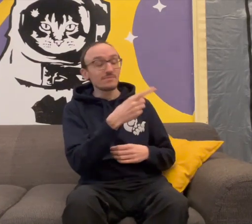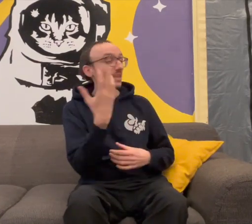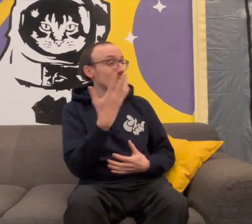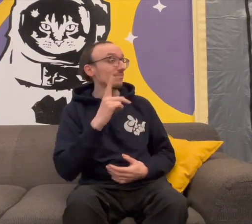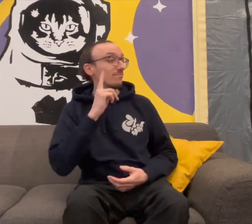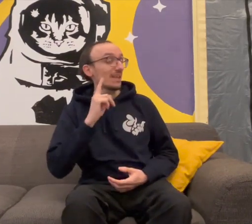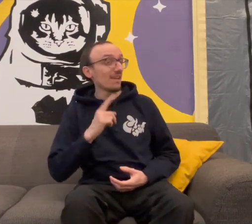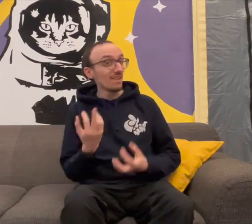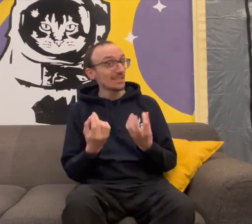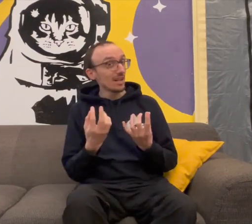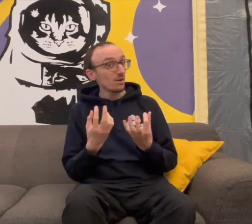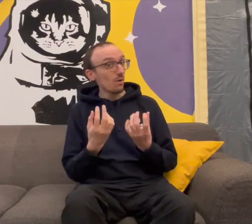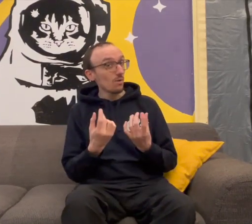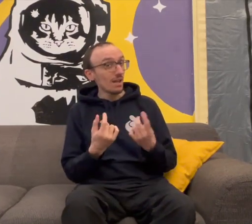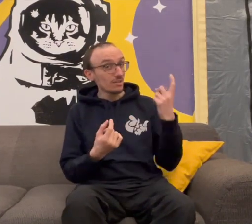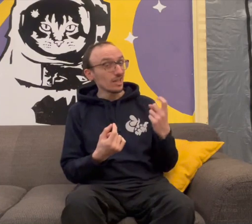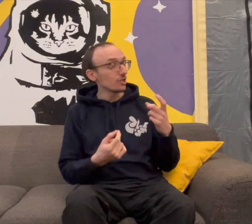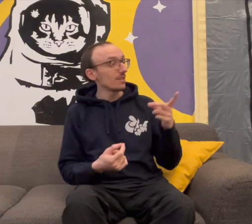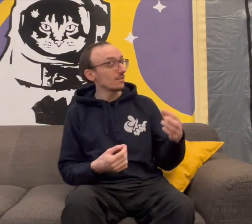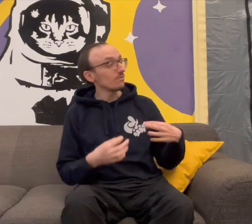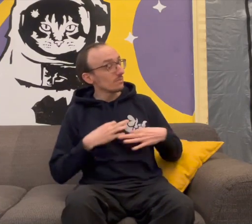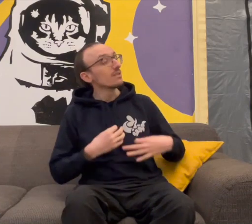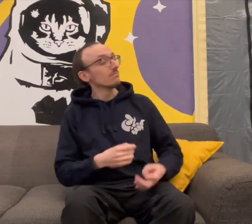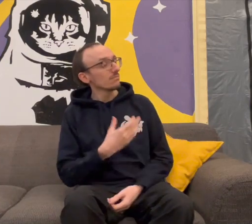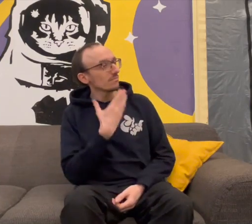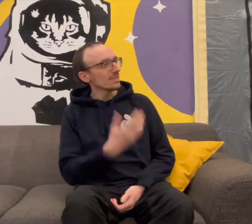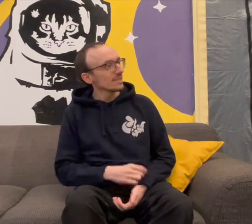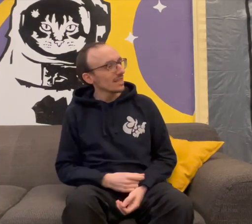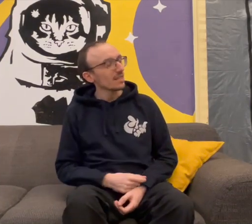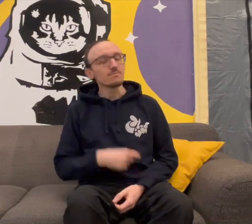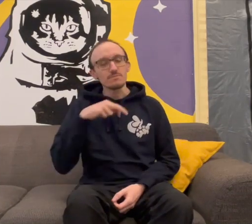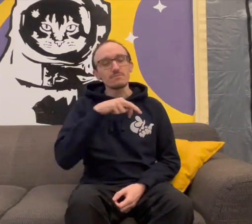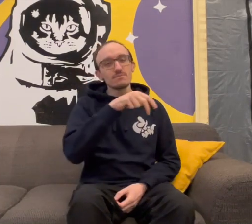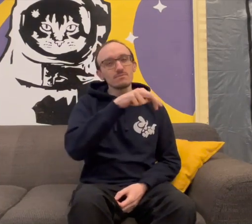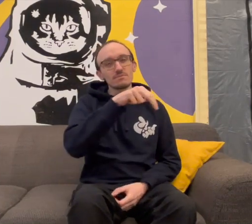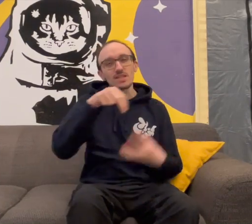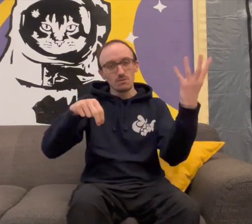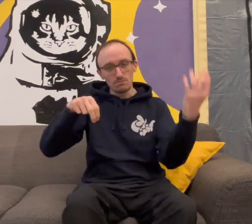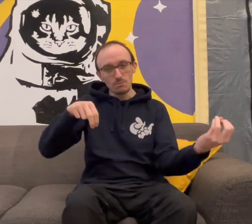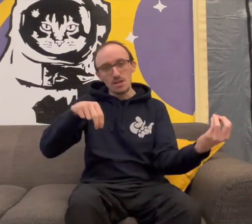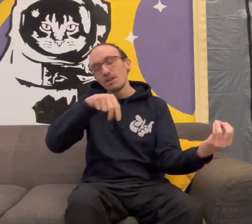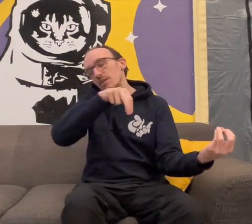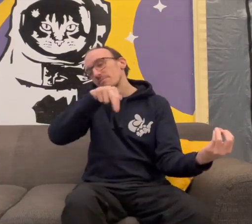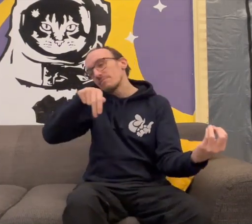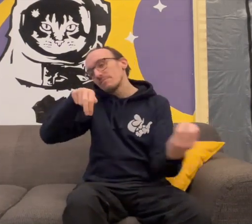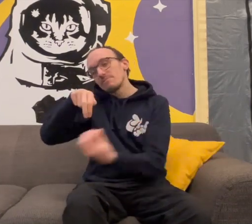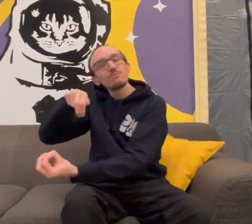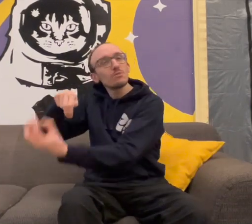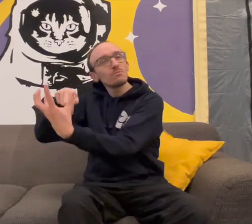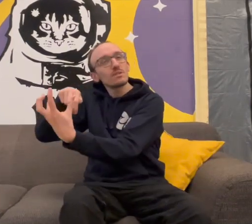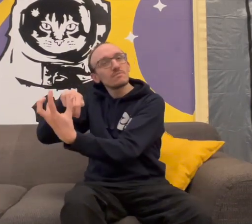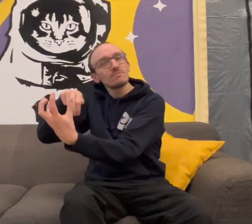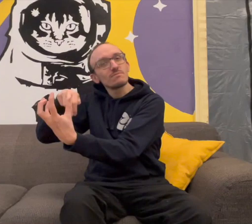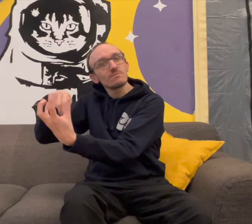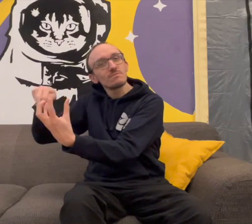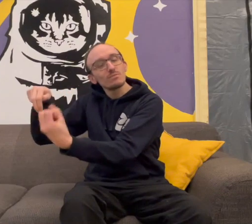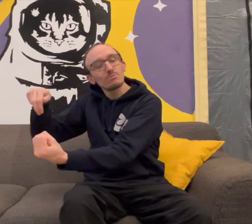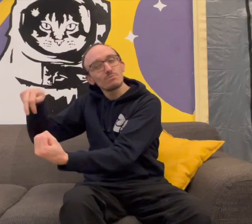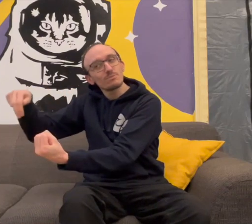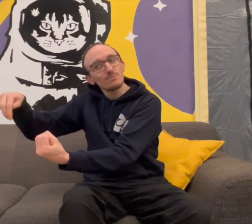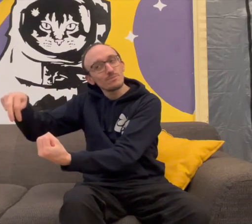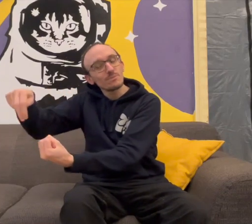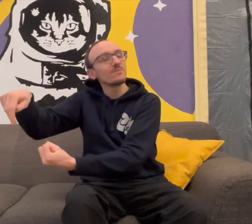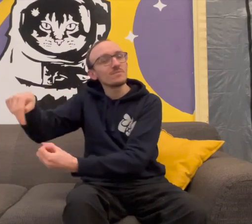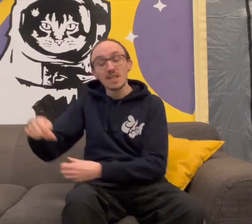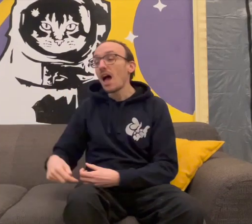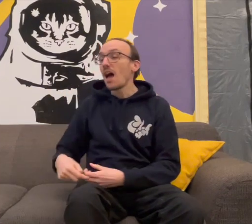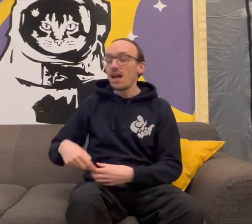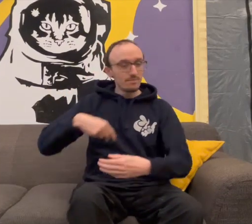The water is starting to boil. Thanks. As I step further inside, the hologram follows me accordingly.